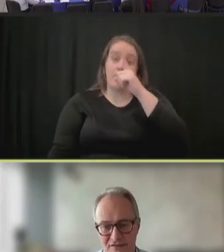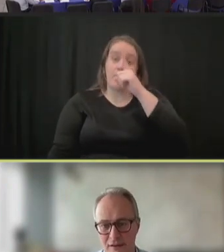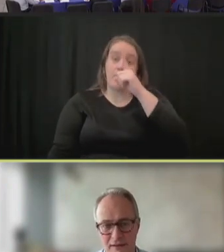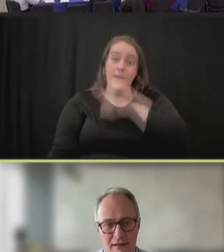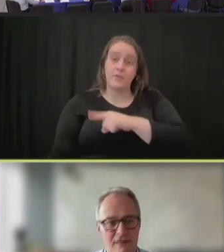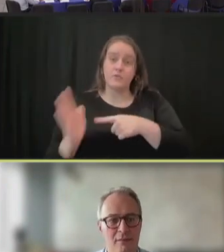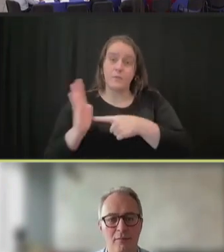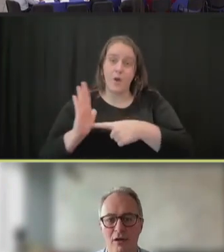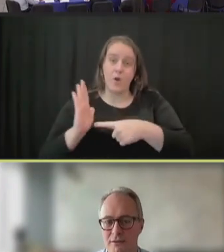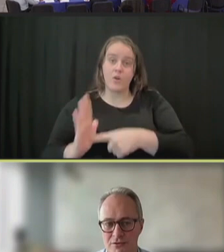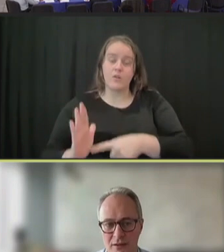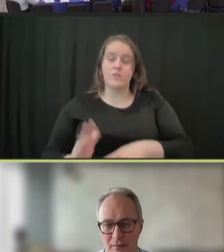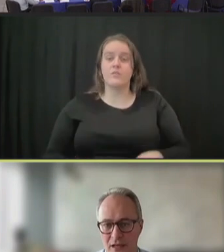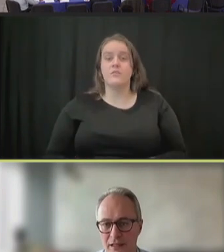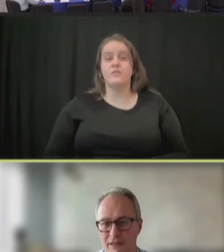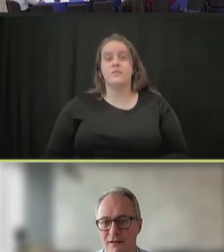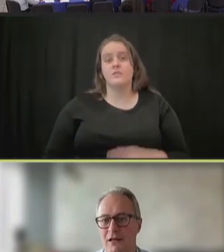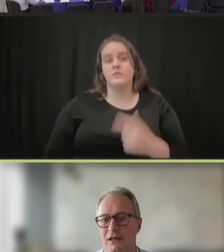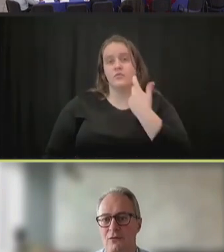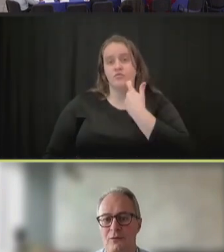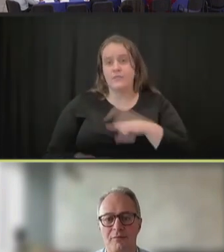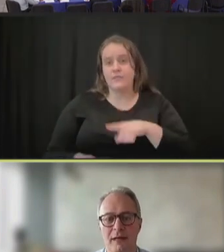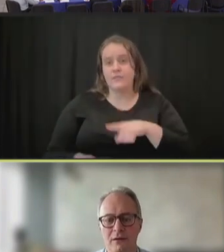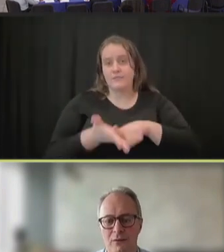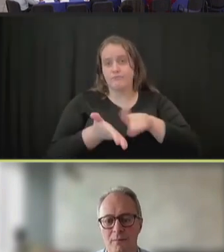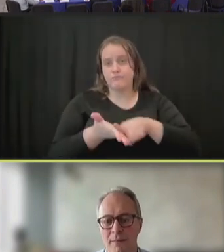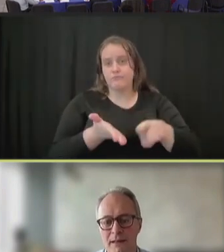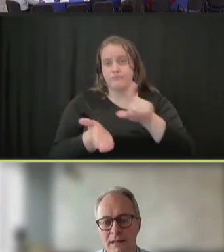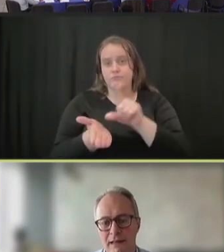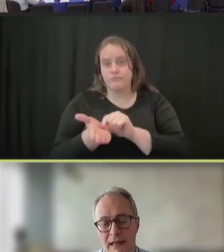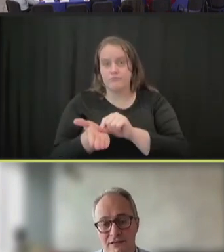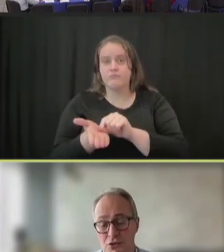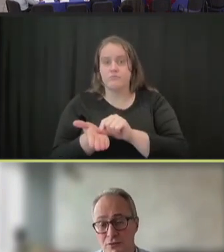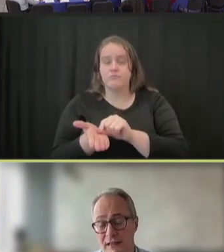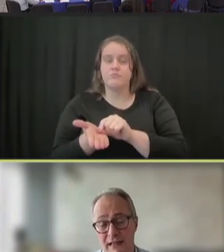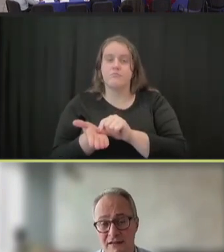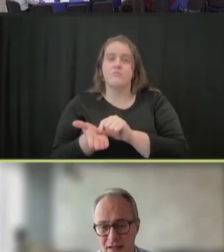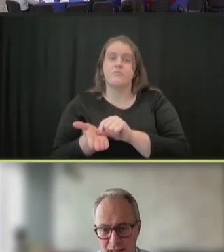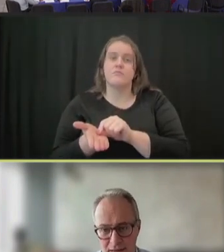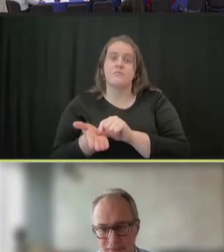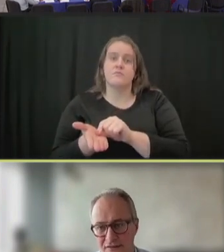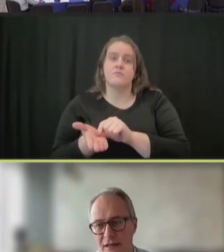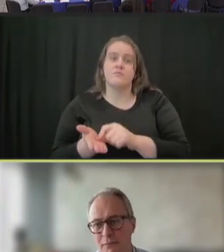study that has been published by Mihai Netea and Luis Barreiro that show that exactly the same